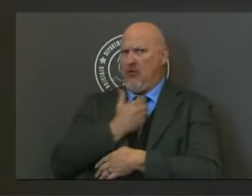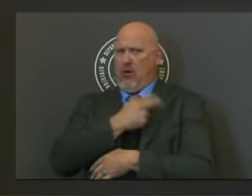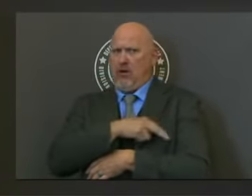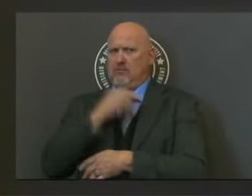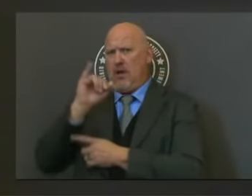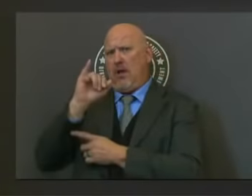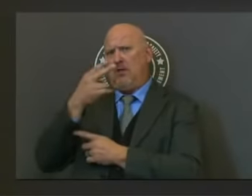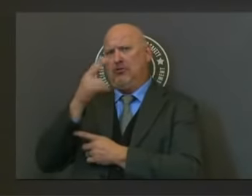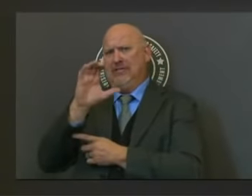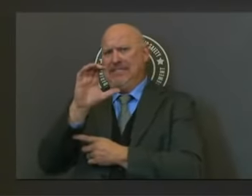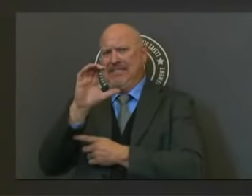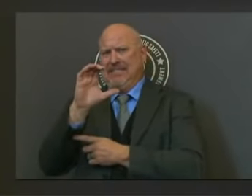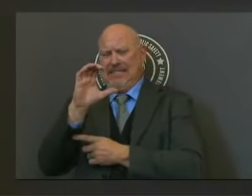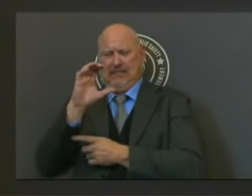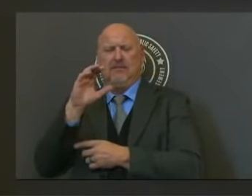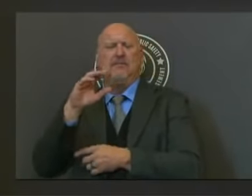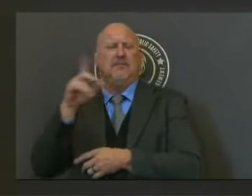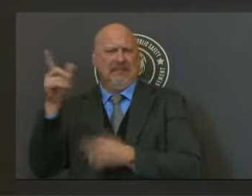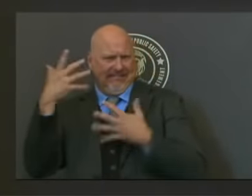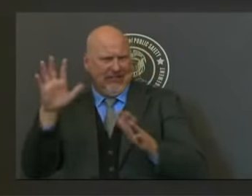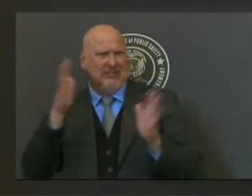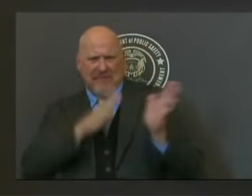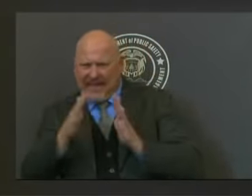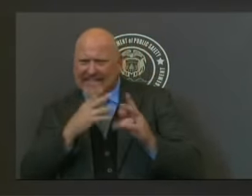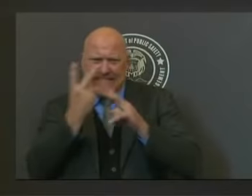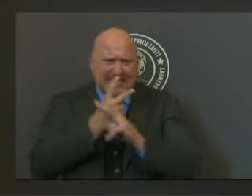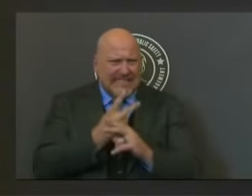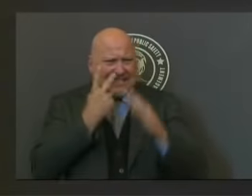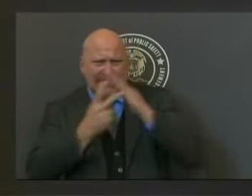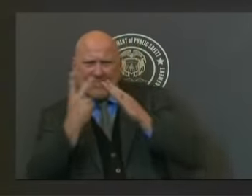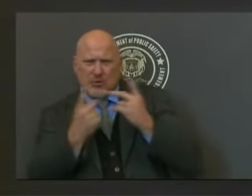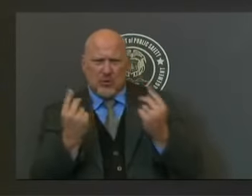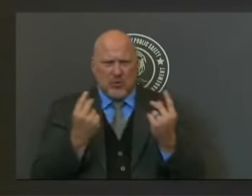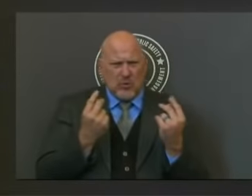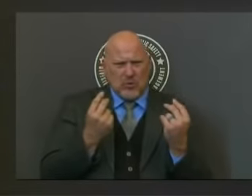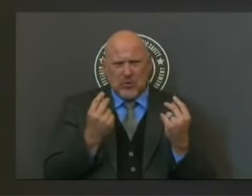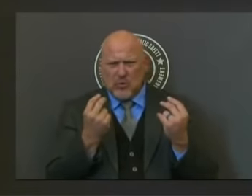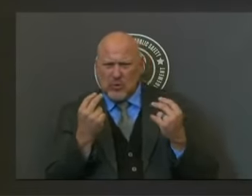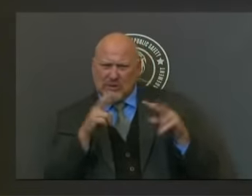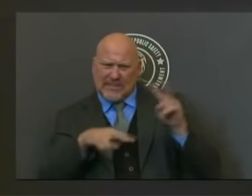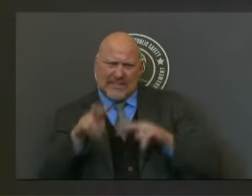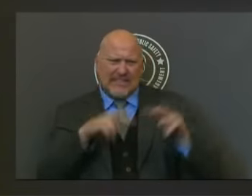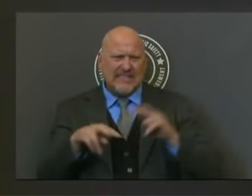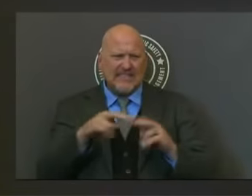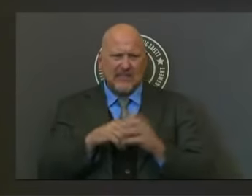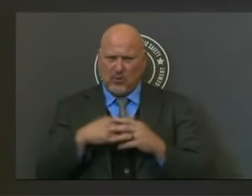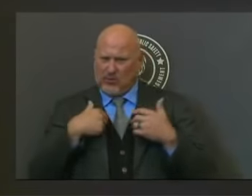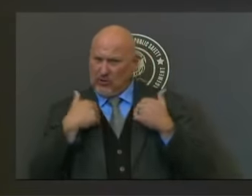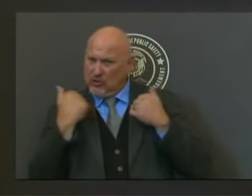seen throughout our hospitals we continue to load leveler